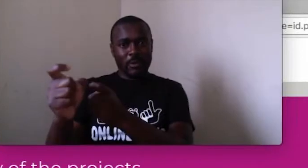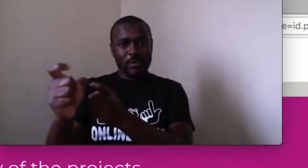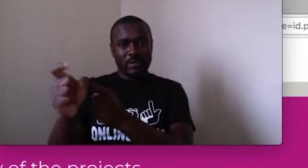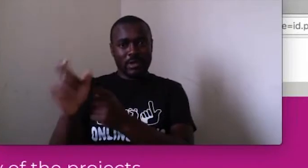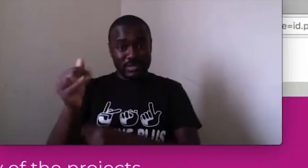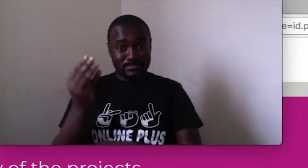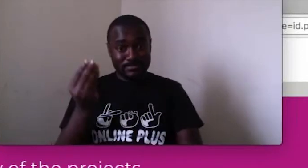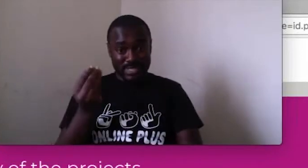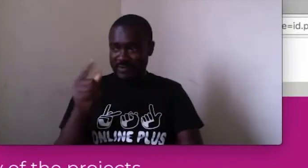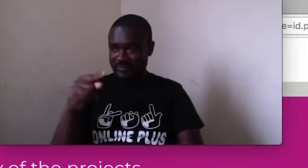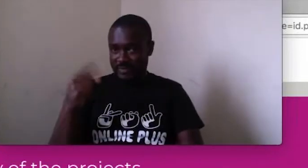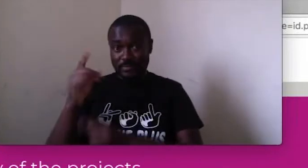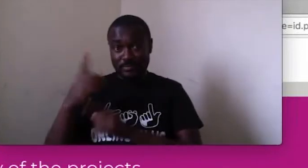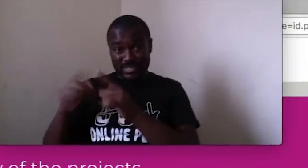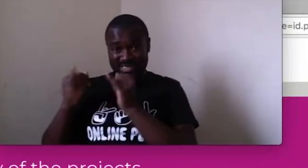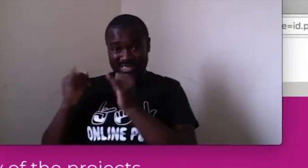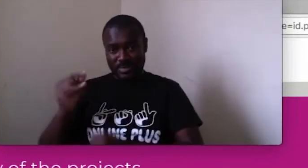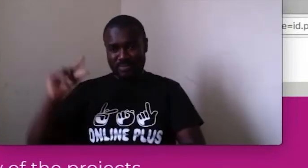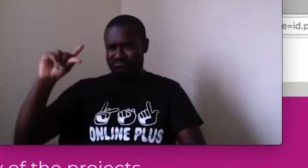and the company category